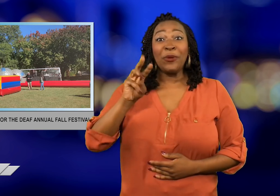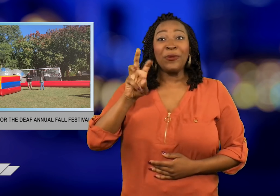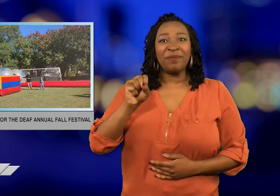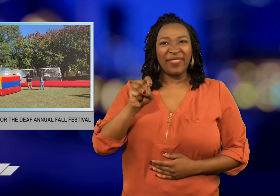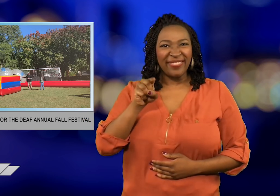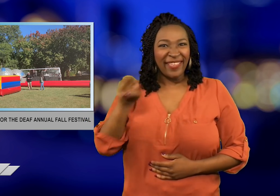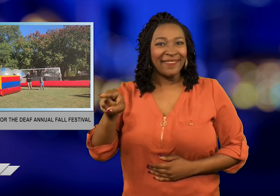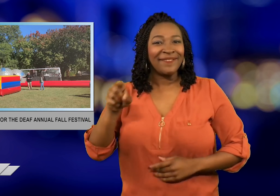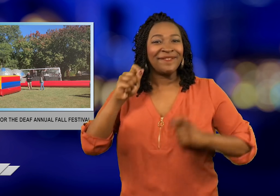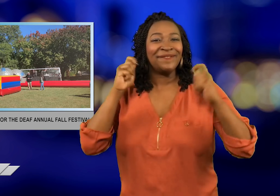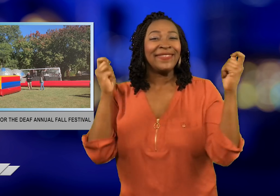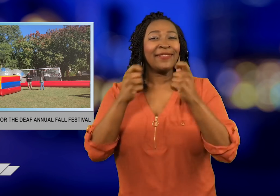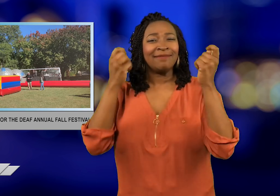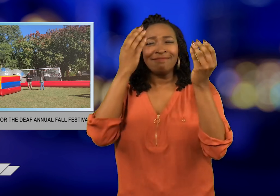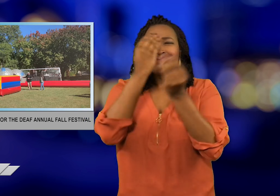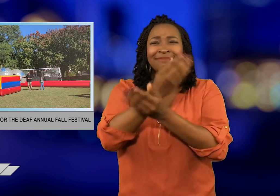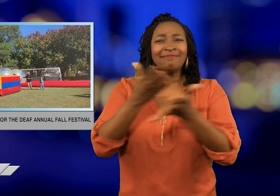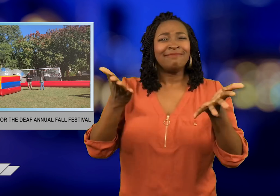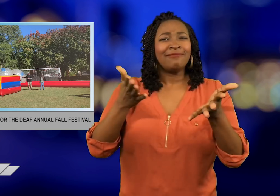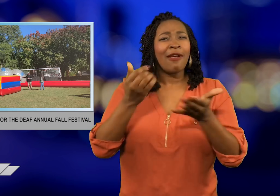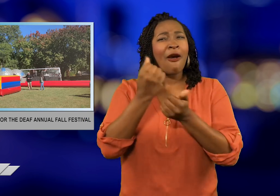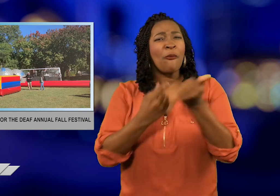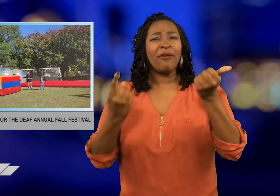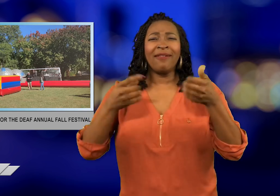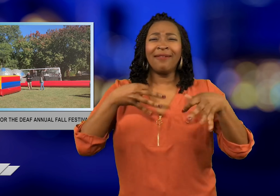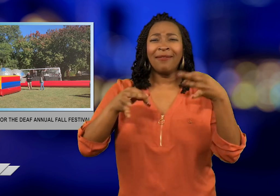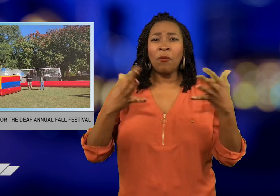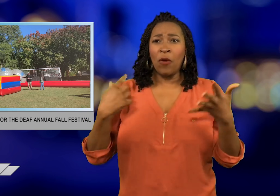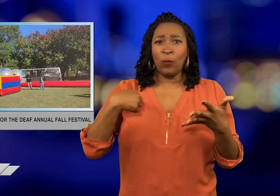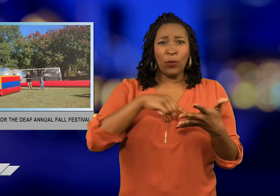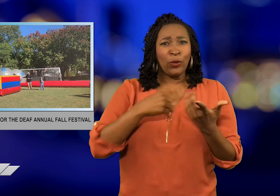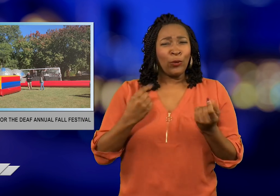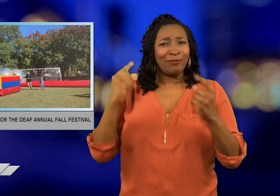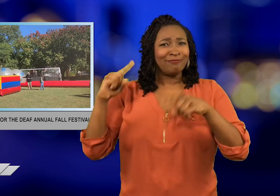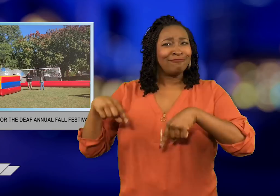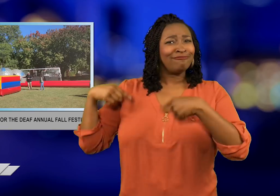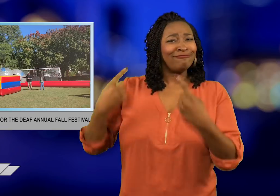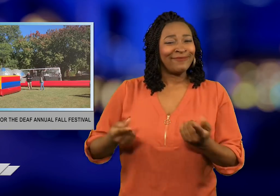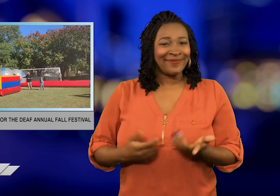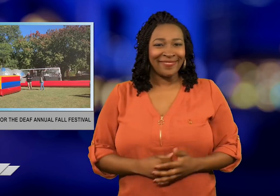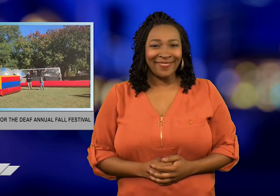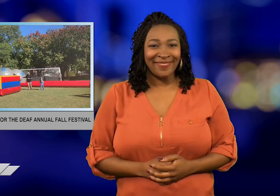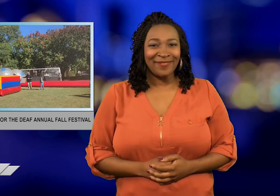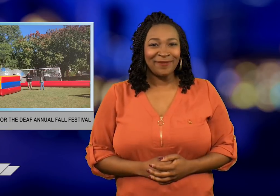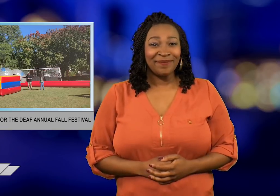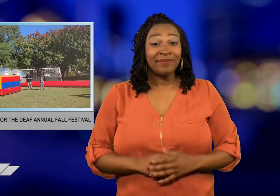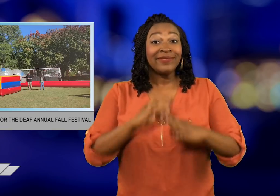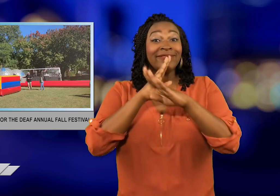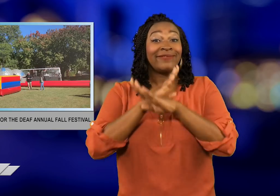Sign1News was there also to inform everyone about what we do.